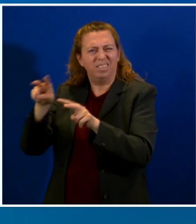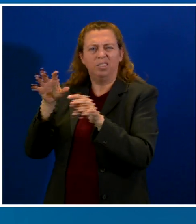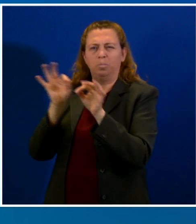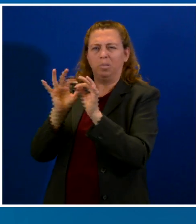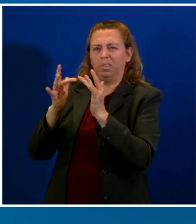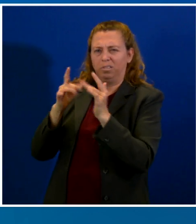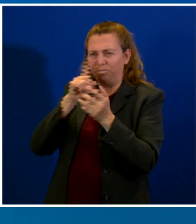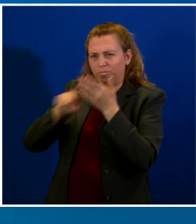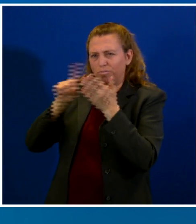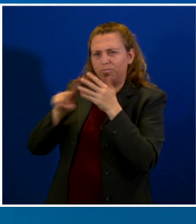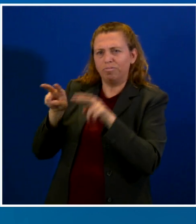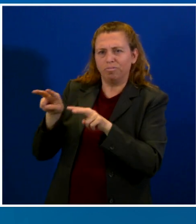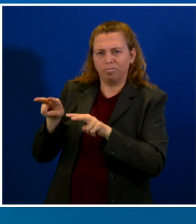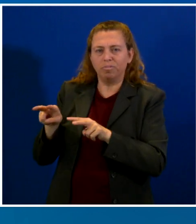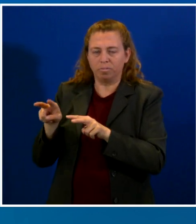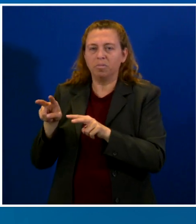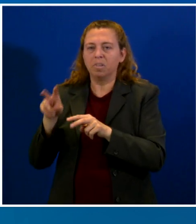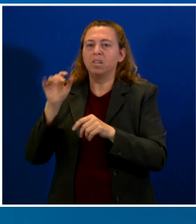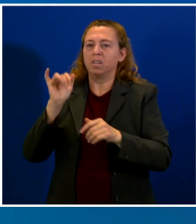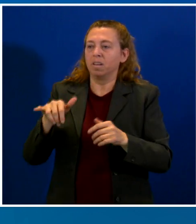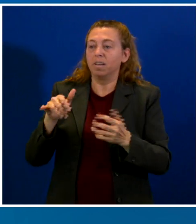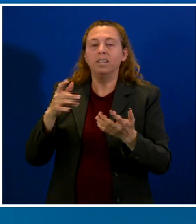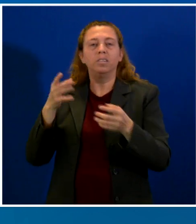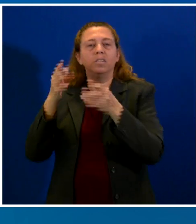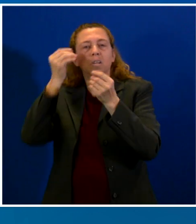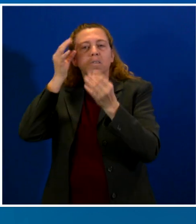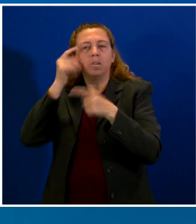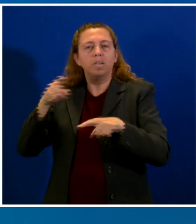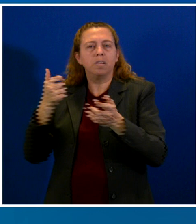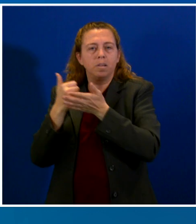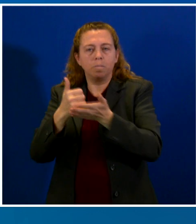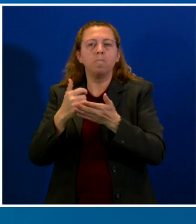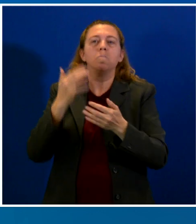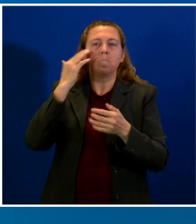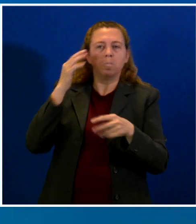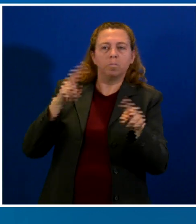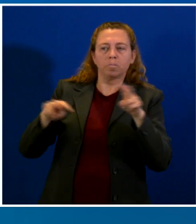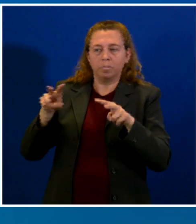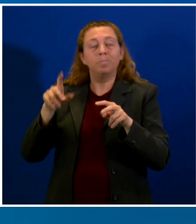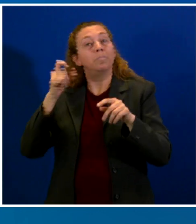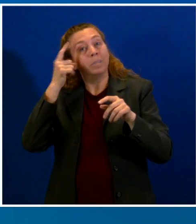must continue to be mindful of our distance, wear our masks and